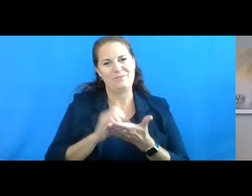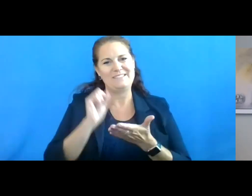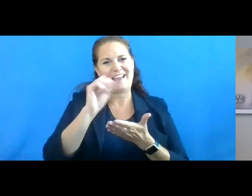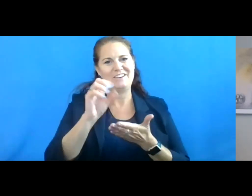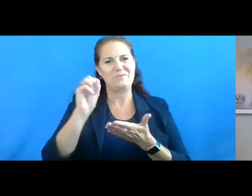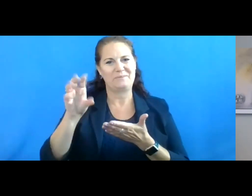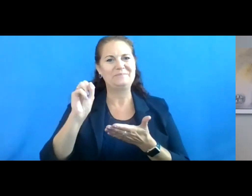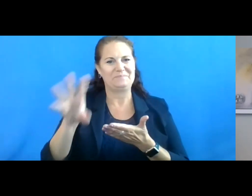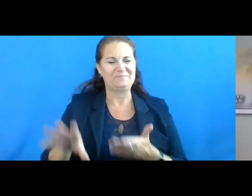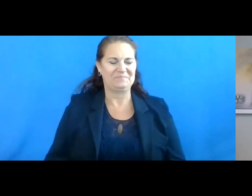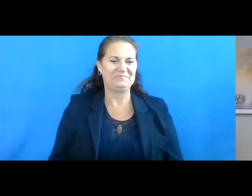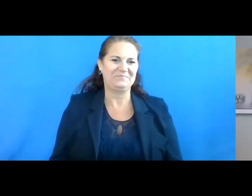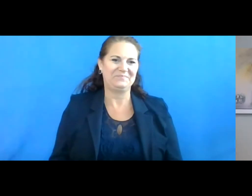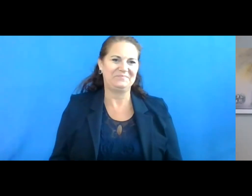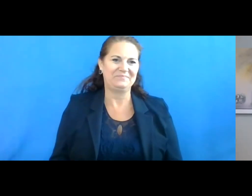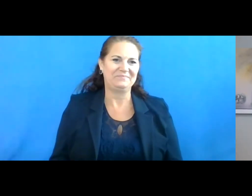to send them to you.